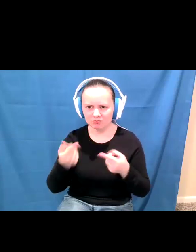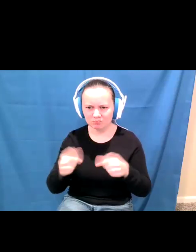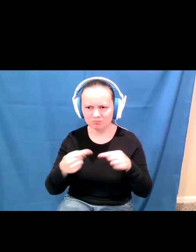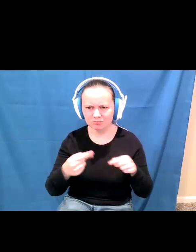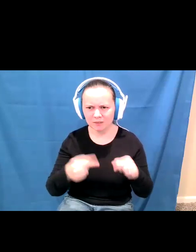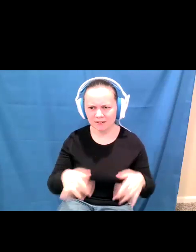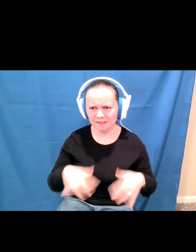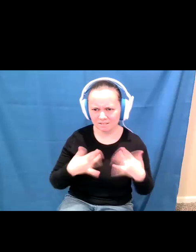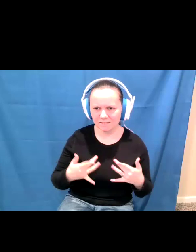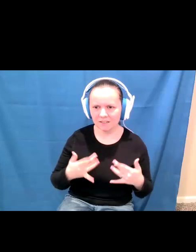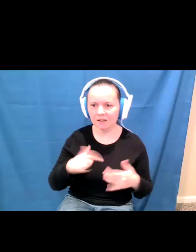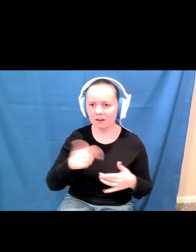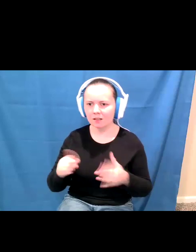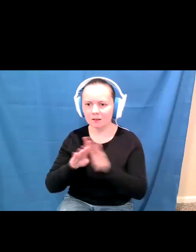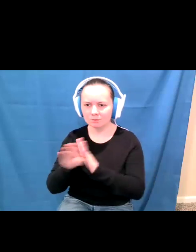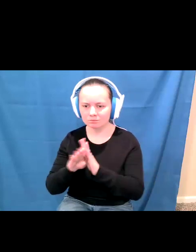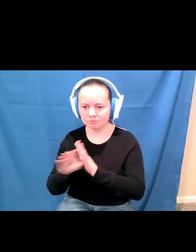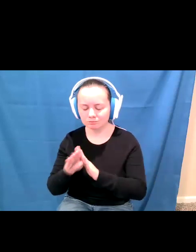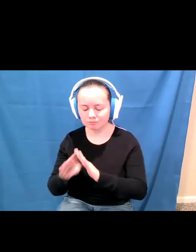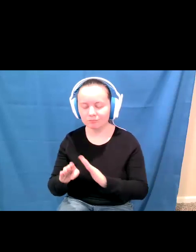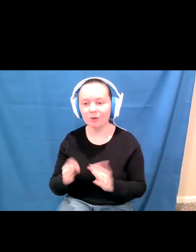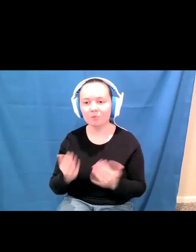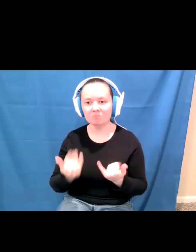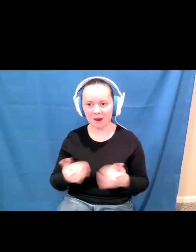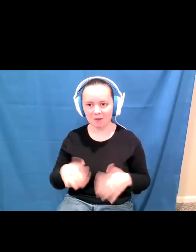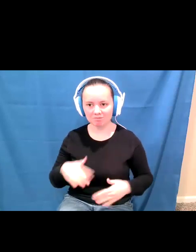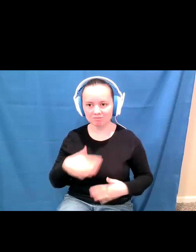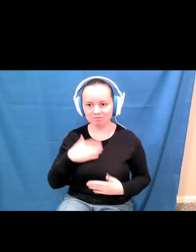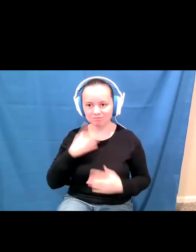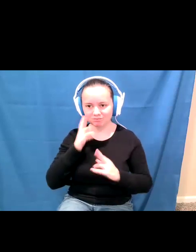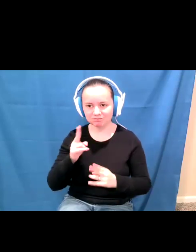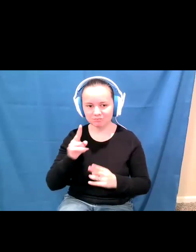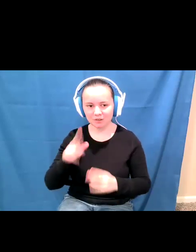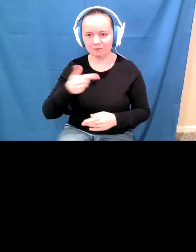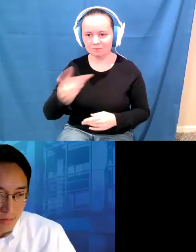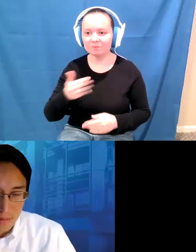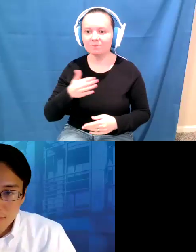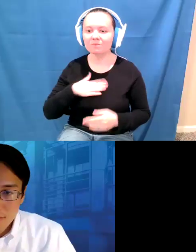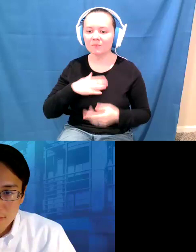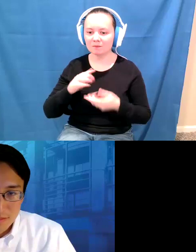So with that, I am really privileged to turn it over to my colleague and friend, Dan Tsai.